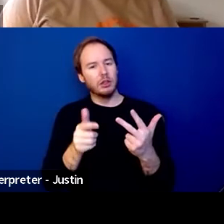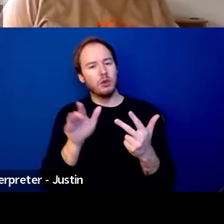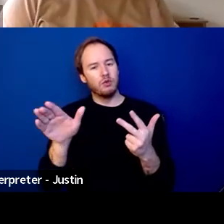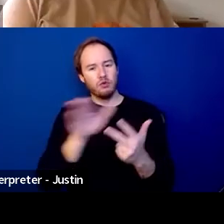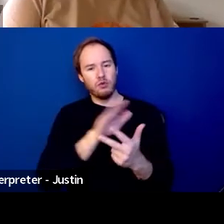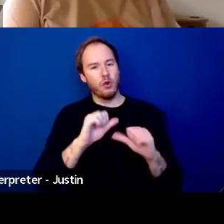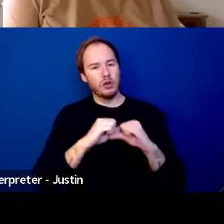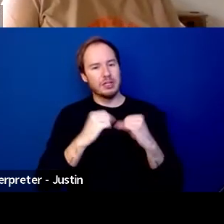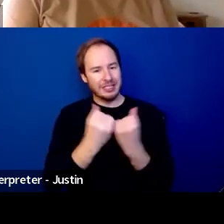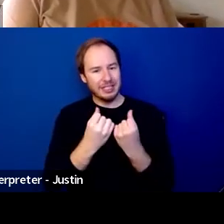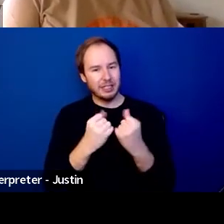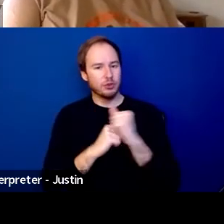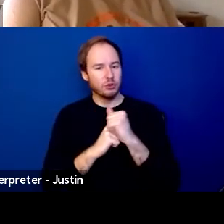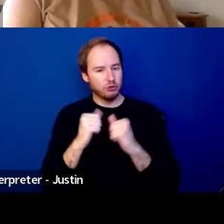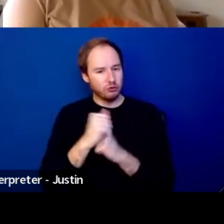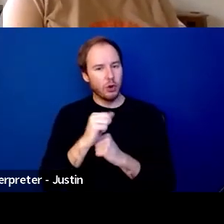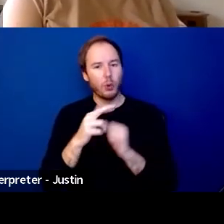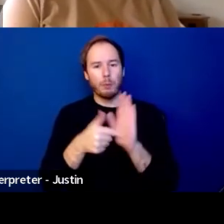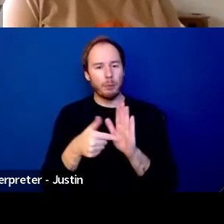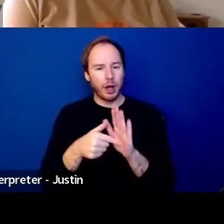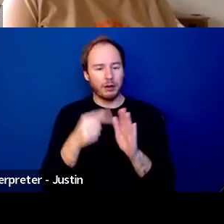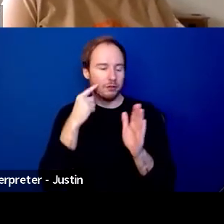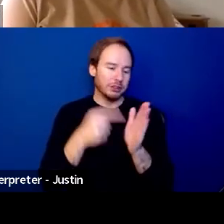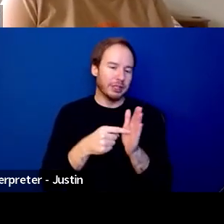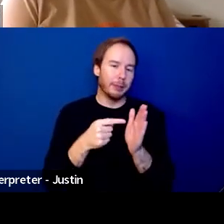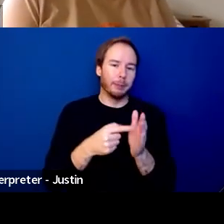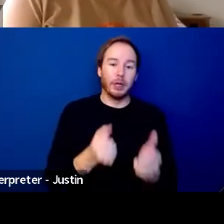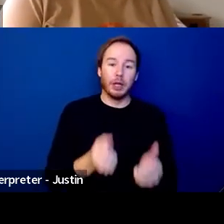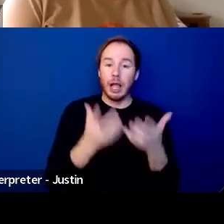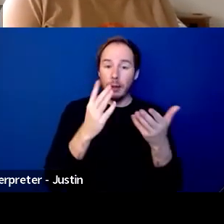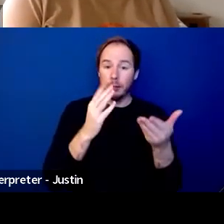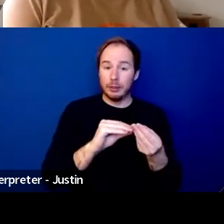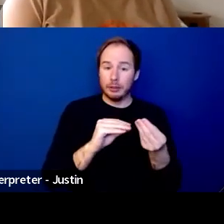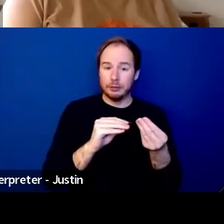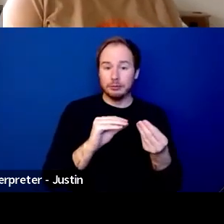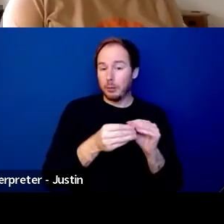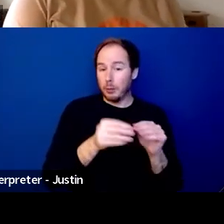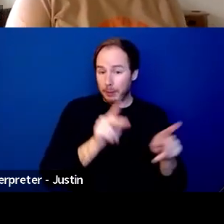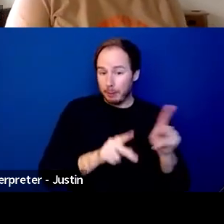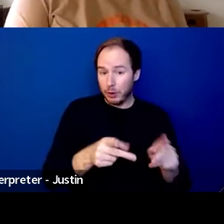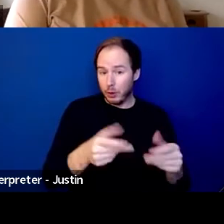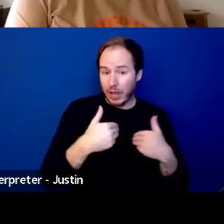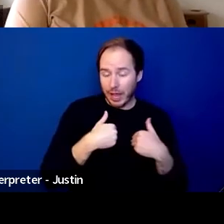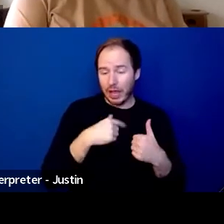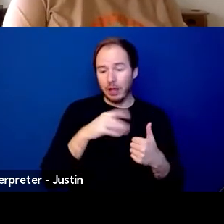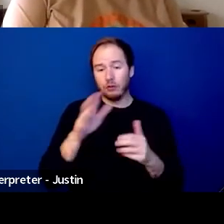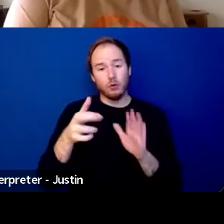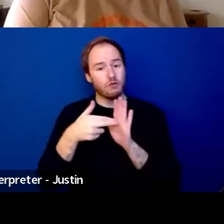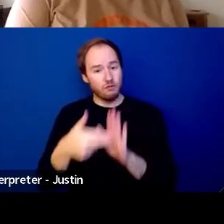or your model, so like the number of people you have, the different roles that you have within your team, whether you have people with lived experience